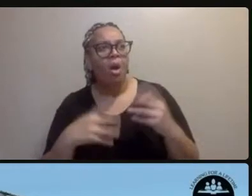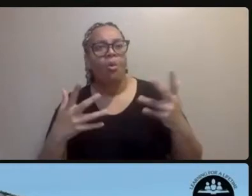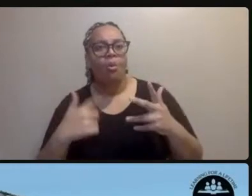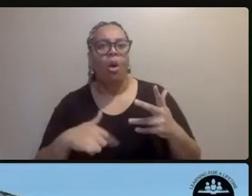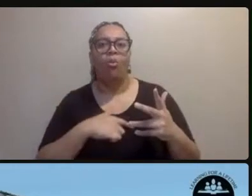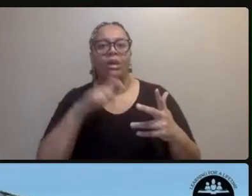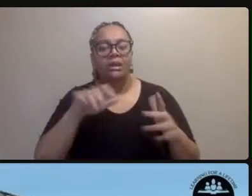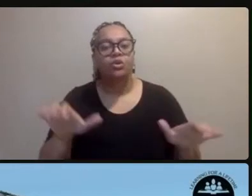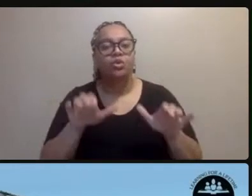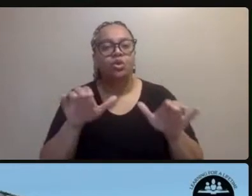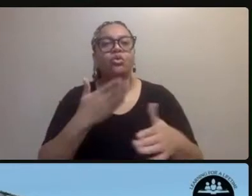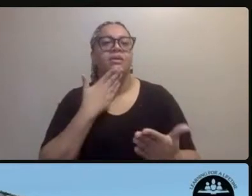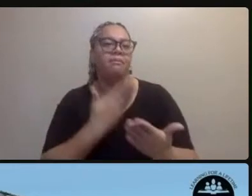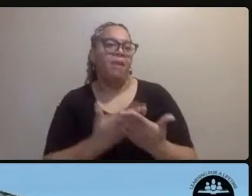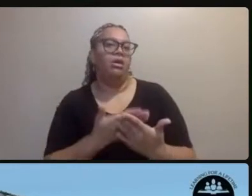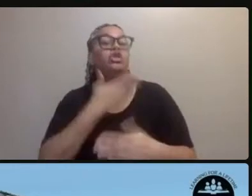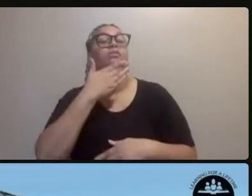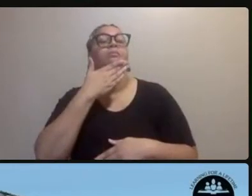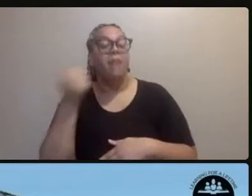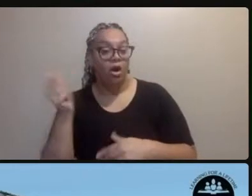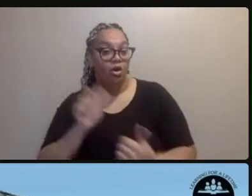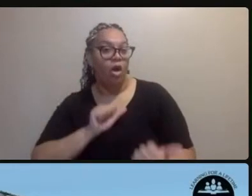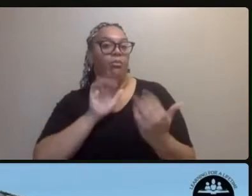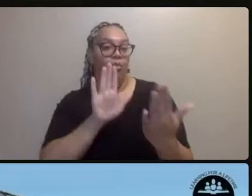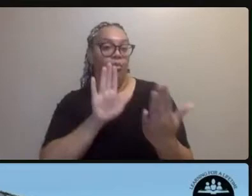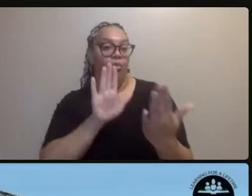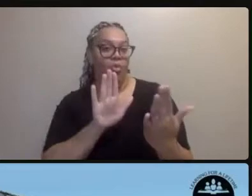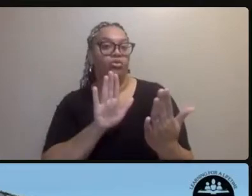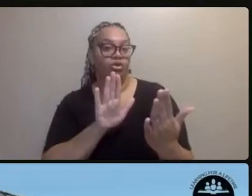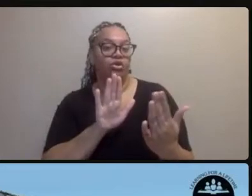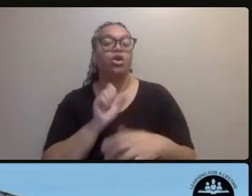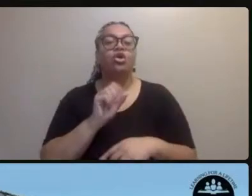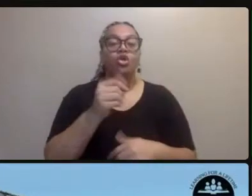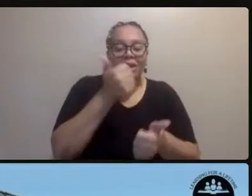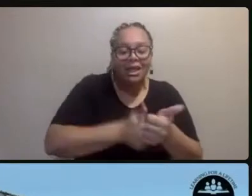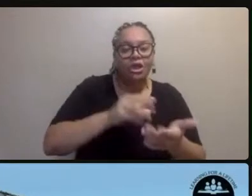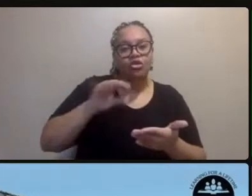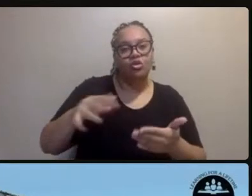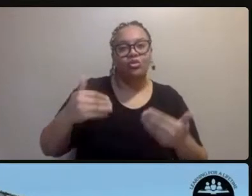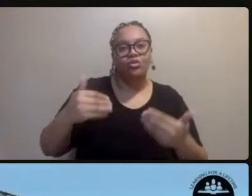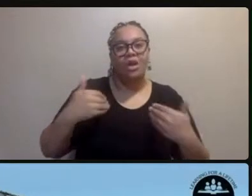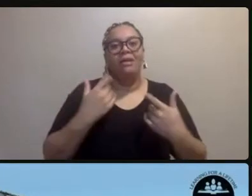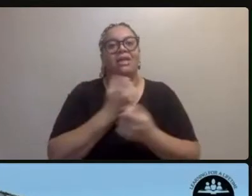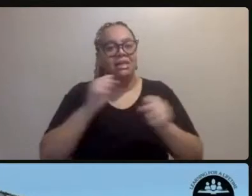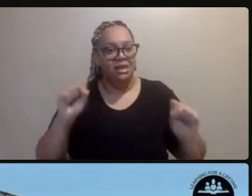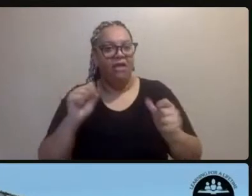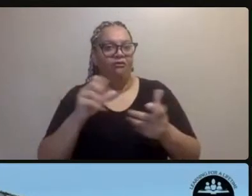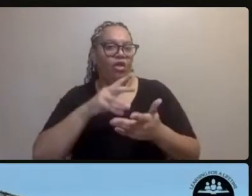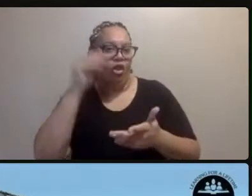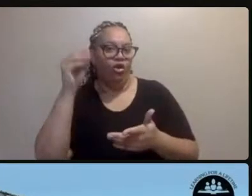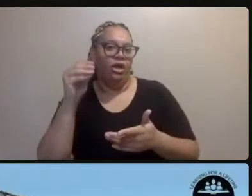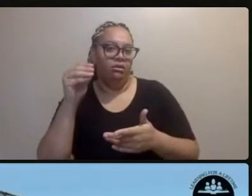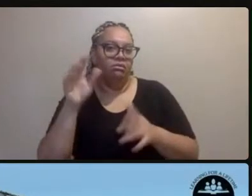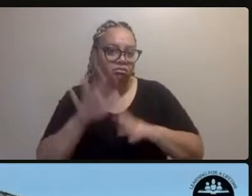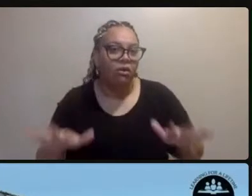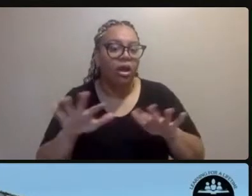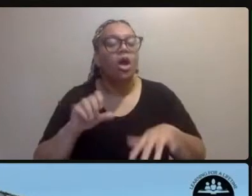WOULD BE HARD FOR US TO CONSIDER REALLY WHAT THINGS WE